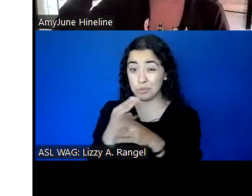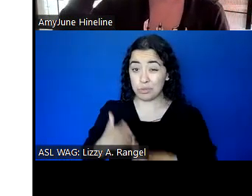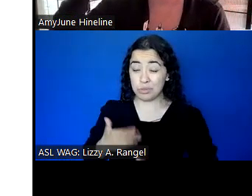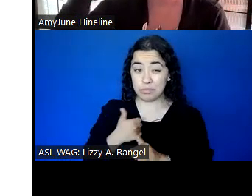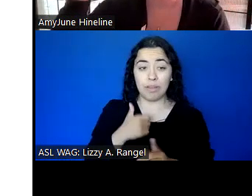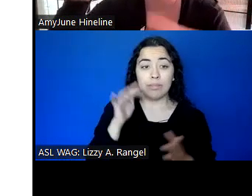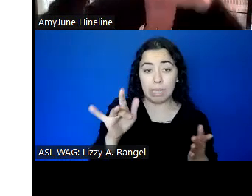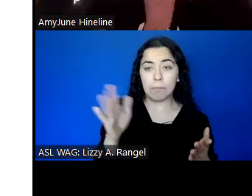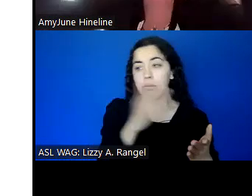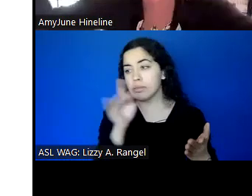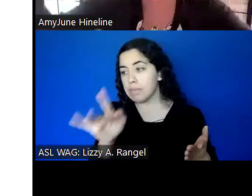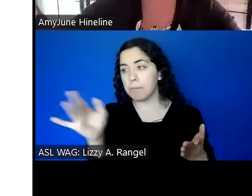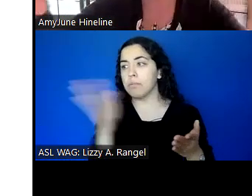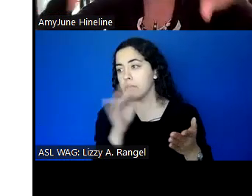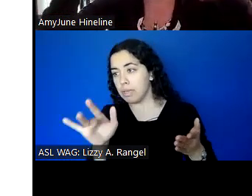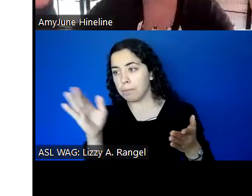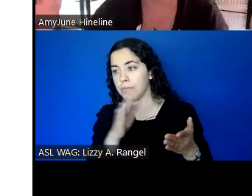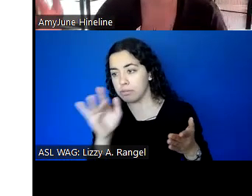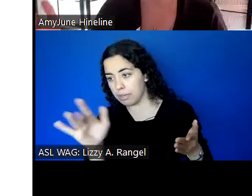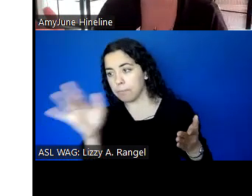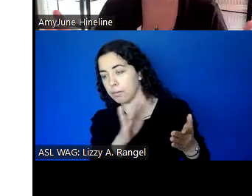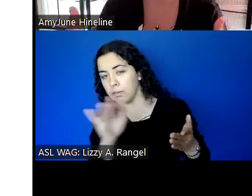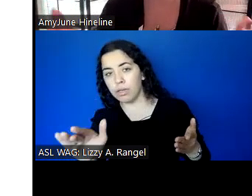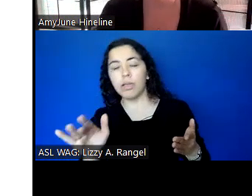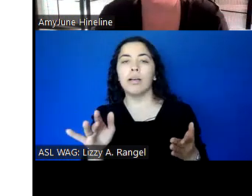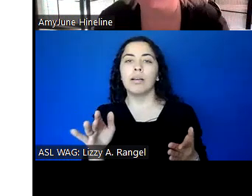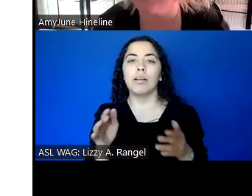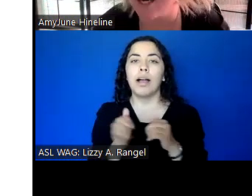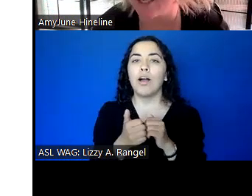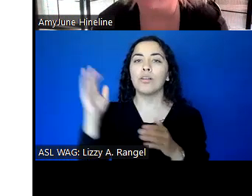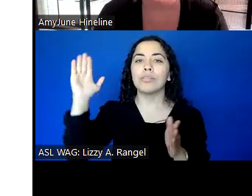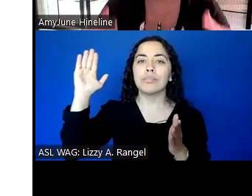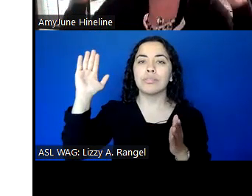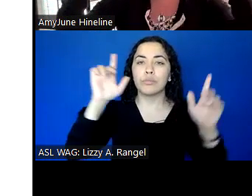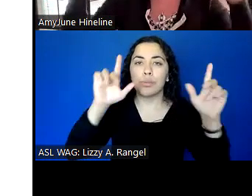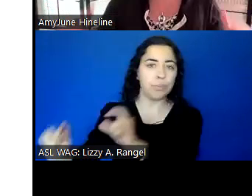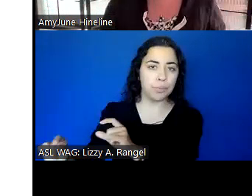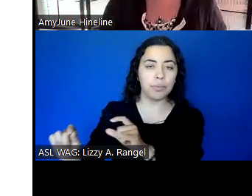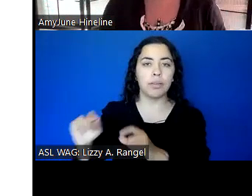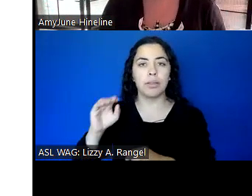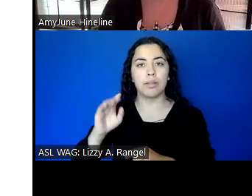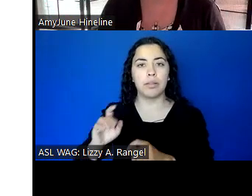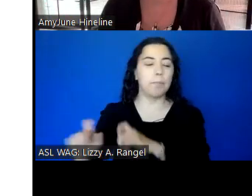But can someone on a mobile phone who might have large fingers close the window? Or someone who has